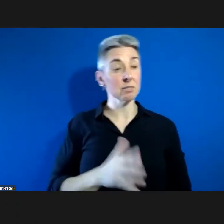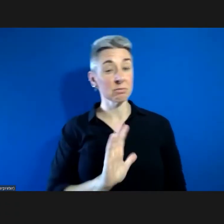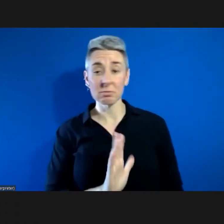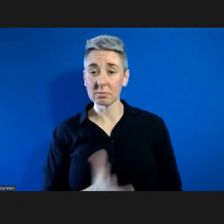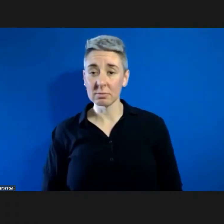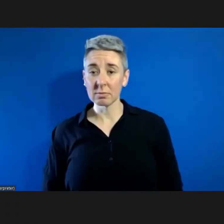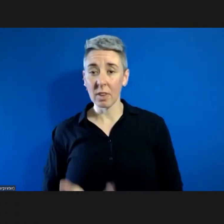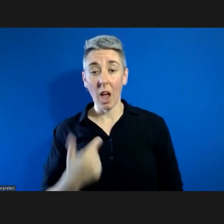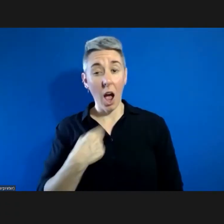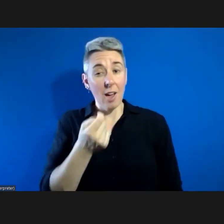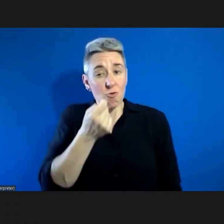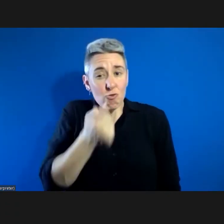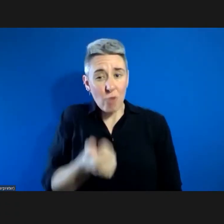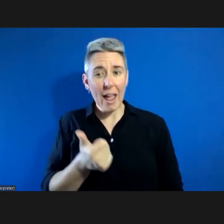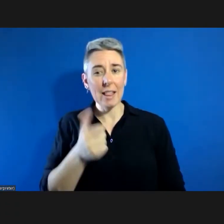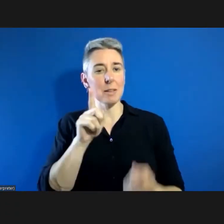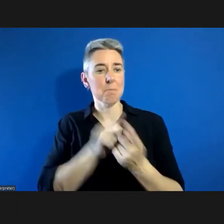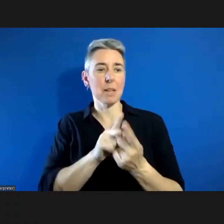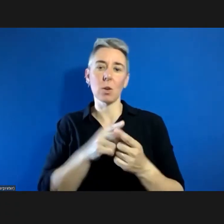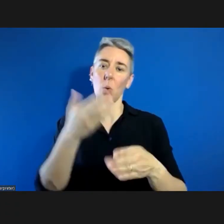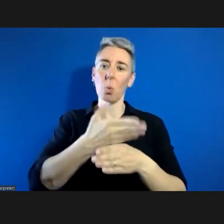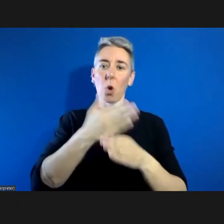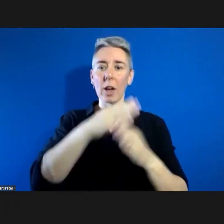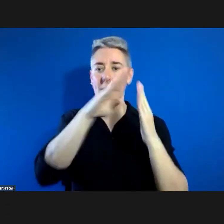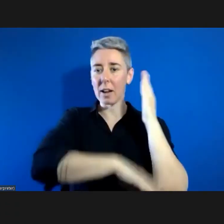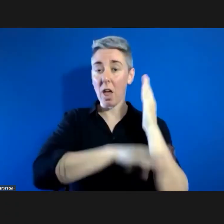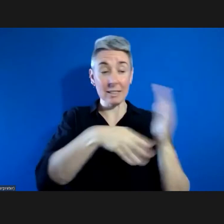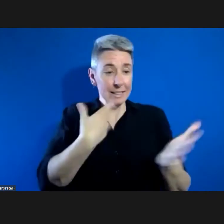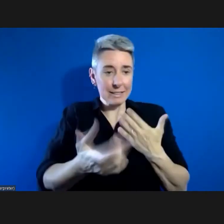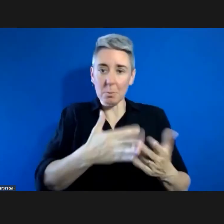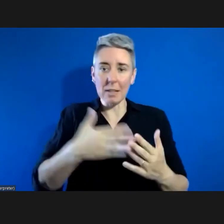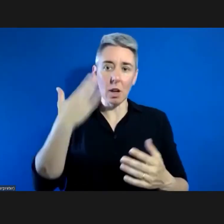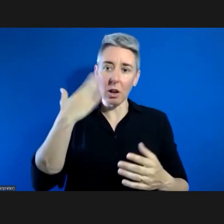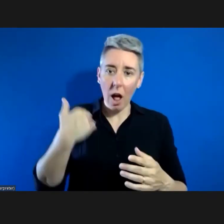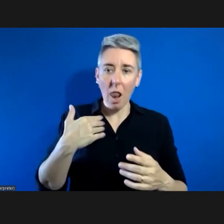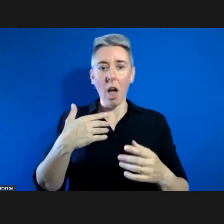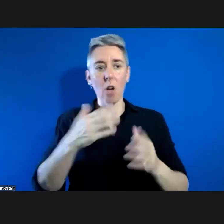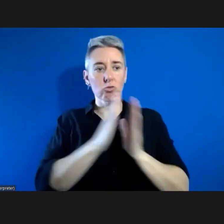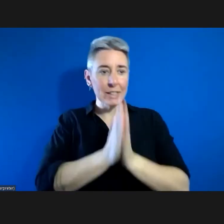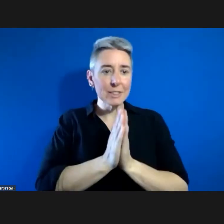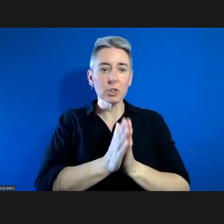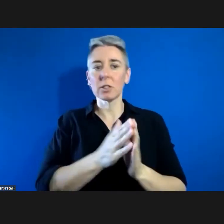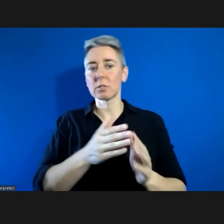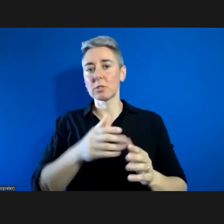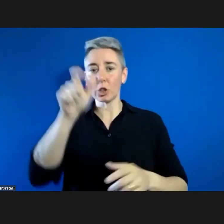class people or institutions of any colour, religion, gender, sexuality or disability.